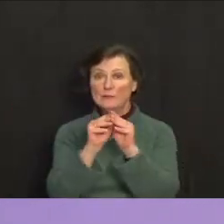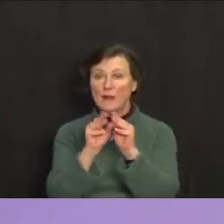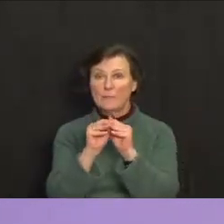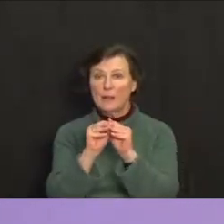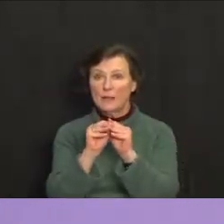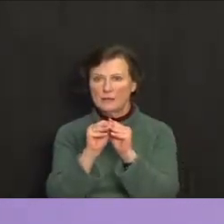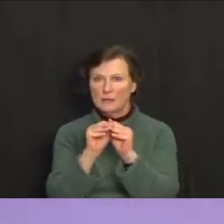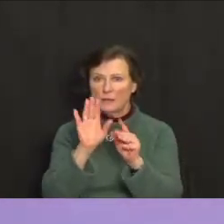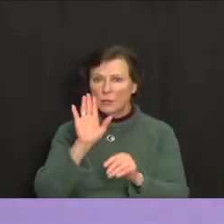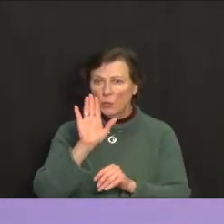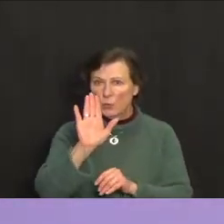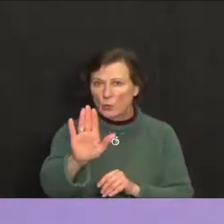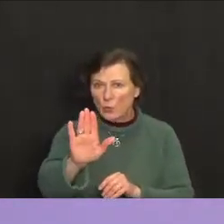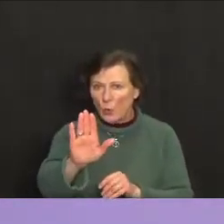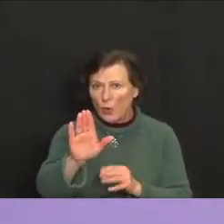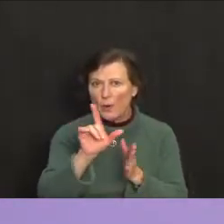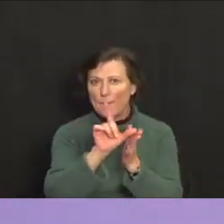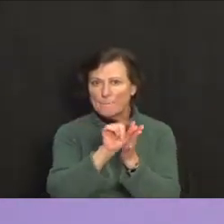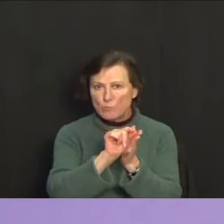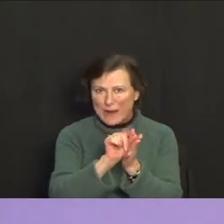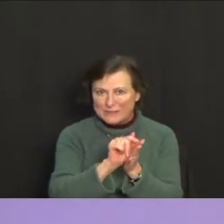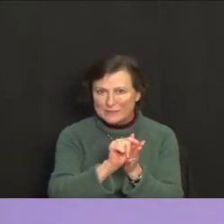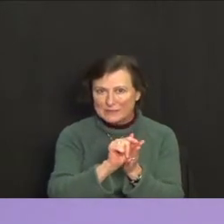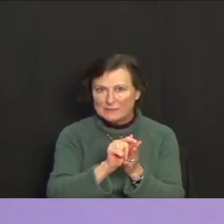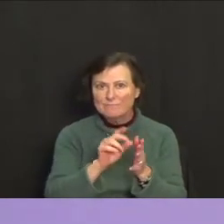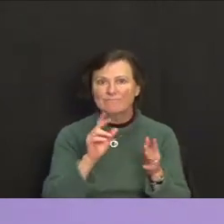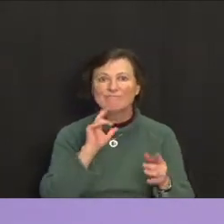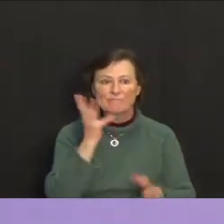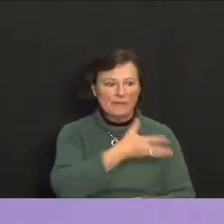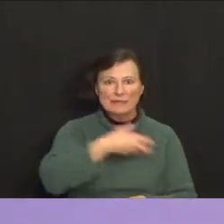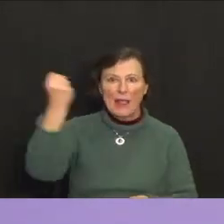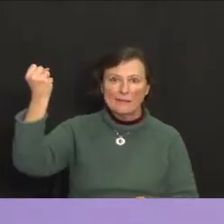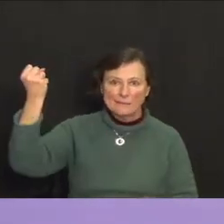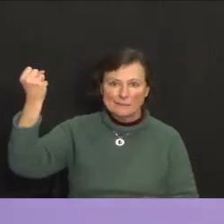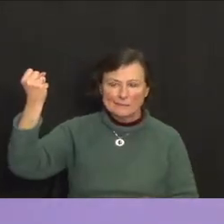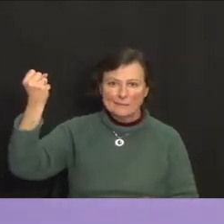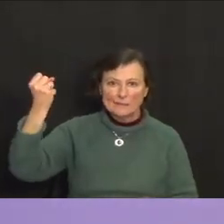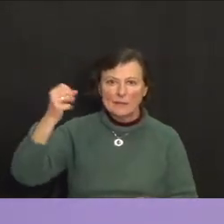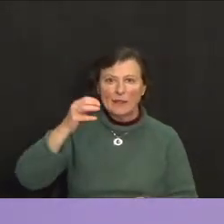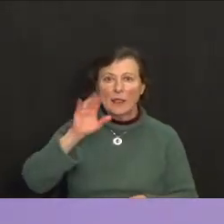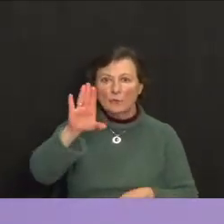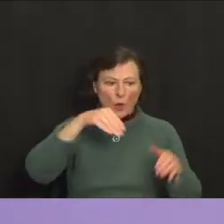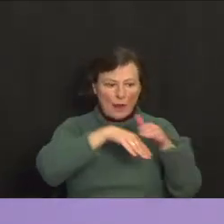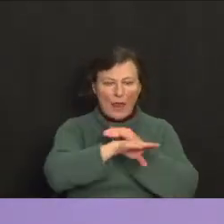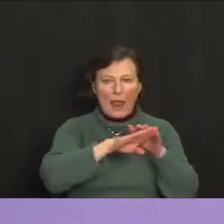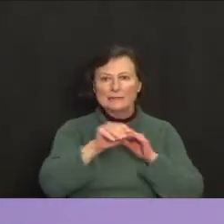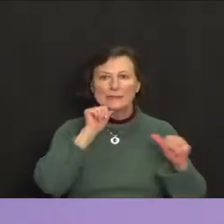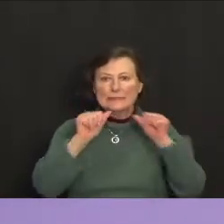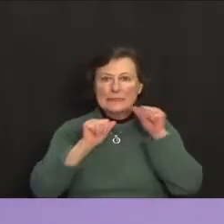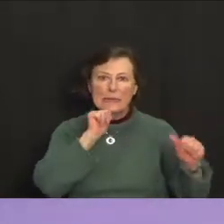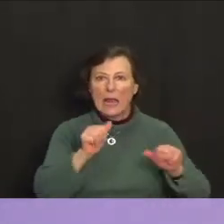Your press has been seized and your access to it denied, though your money